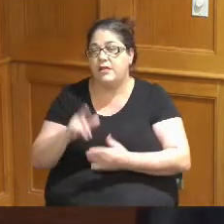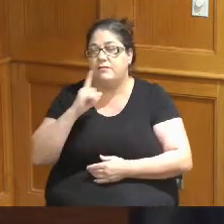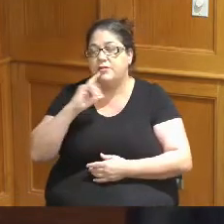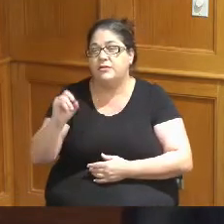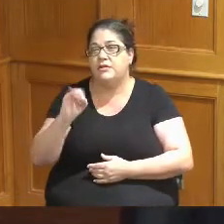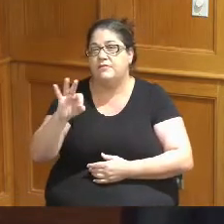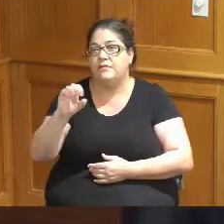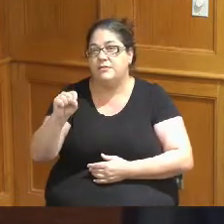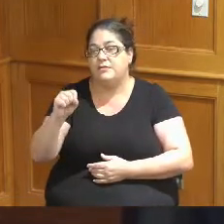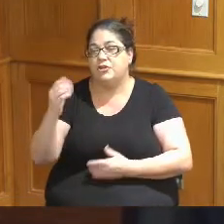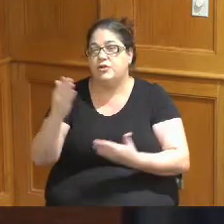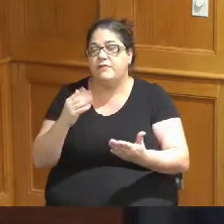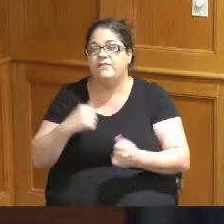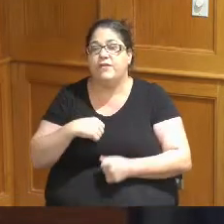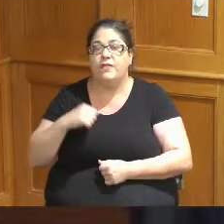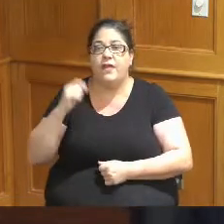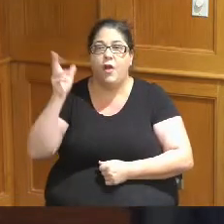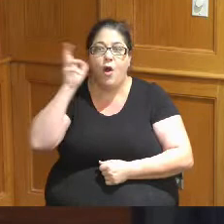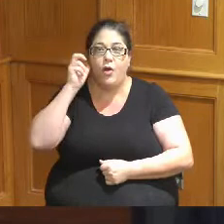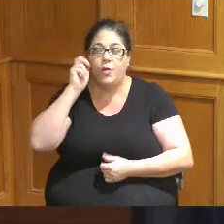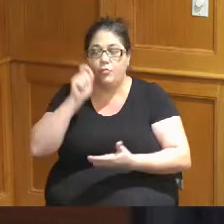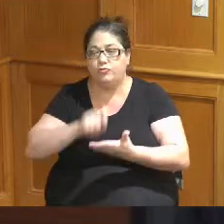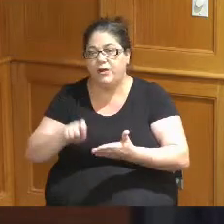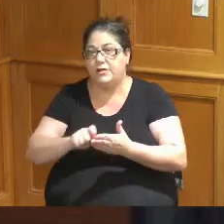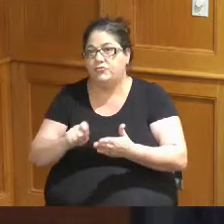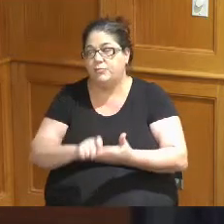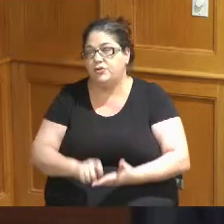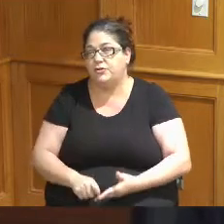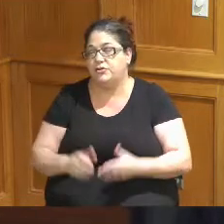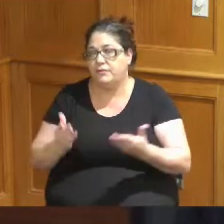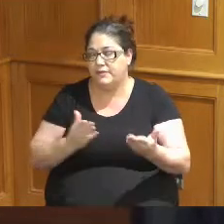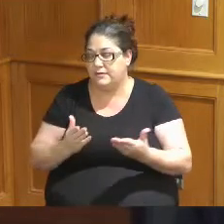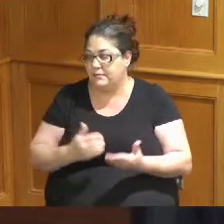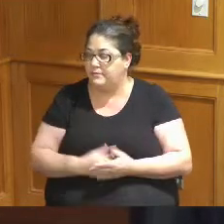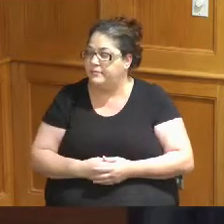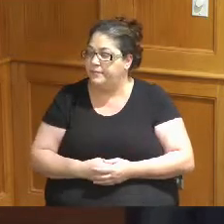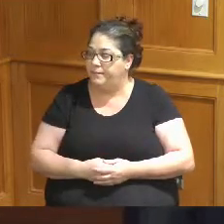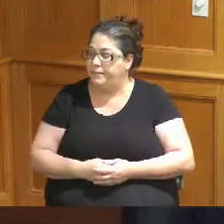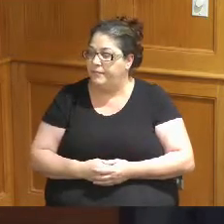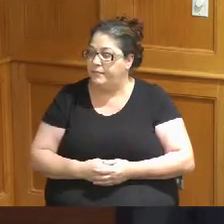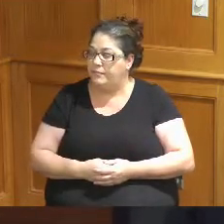this is for their audio transcription Services so just wanted to let the Board know that the bulk of